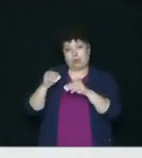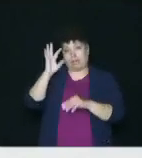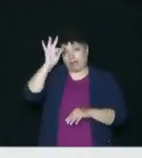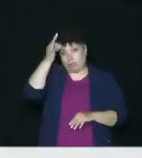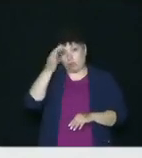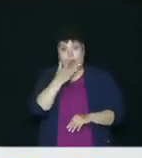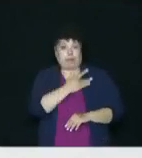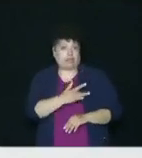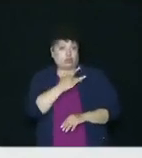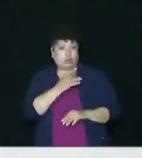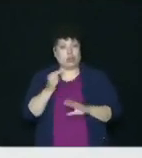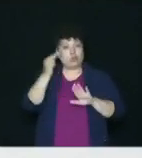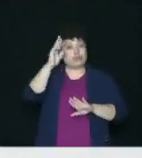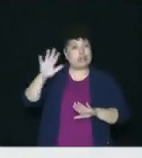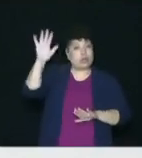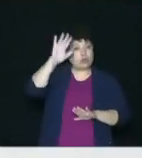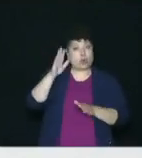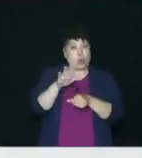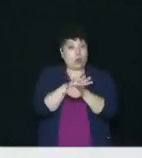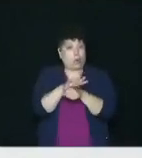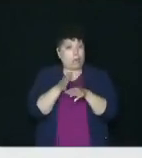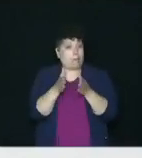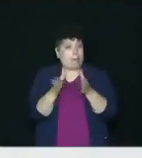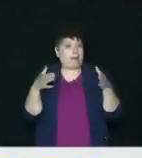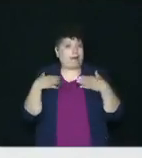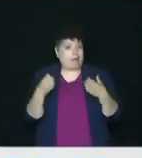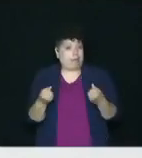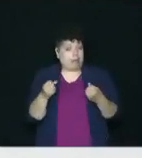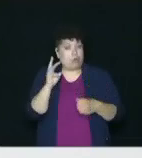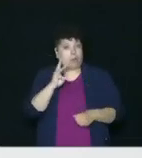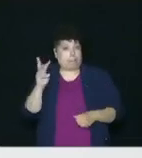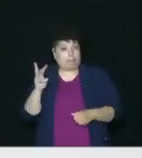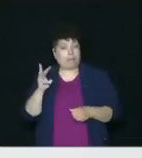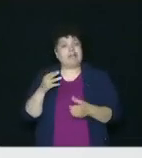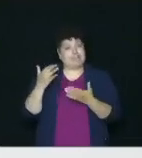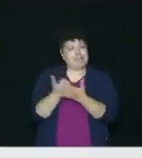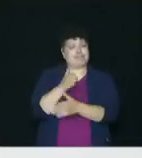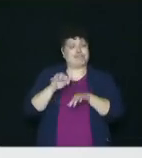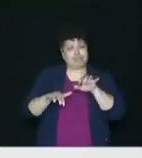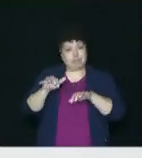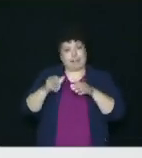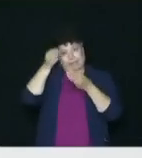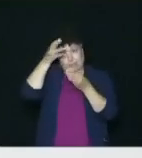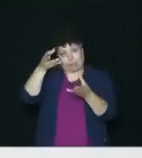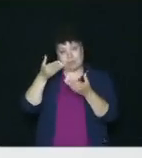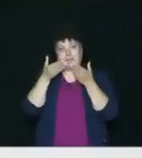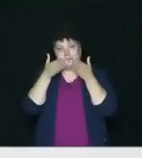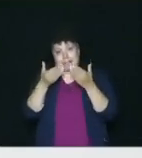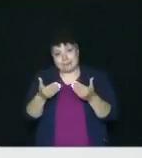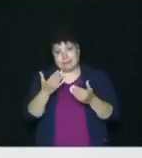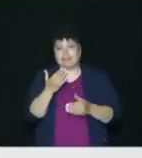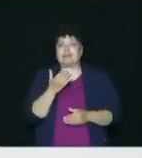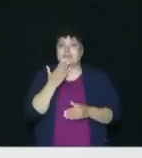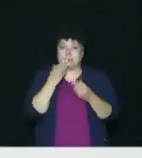THEY HAVE A TRUSTED HEALTHCARE PROVIDER IF THEY HAVE QUESTIONS.